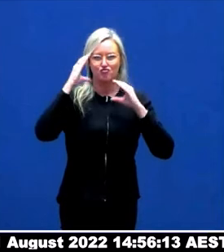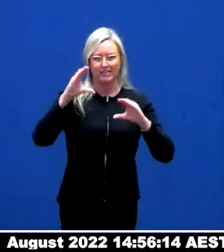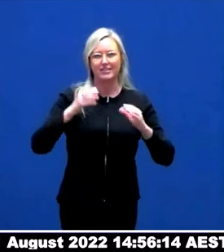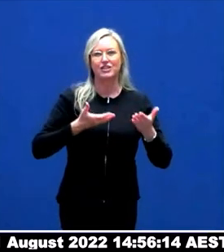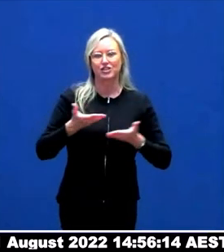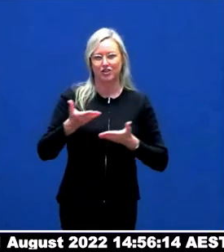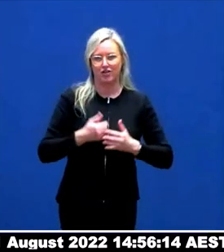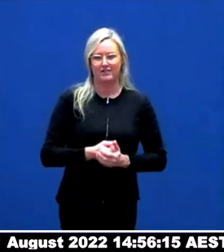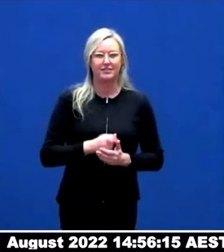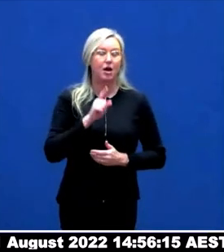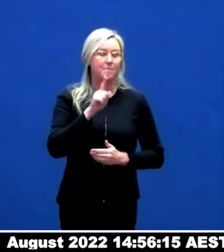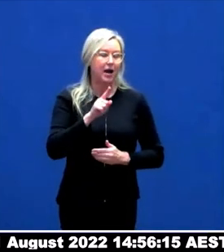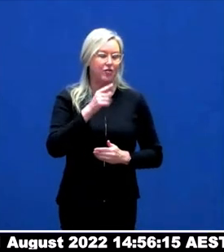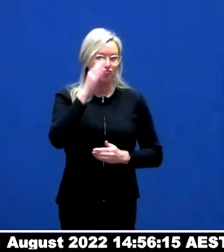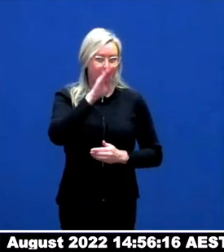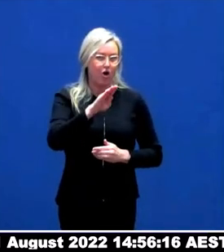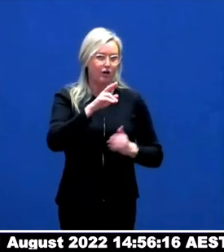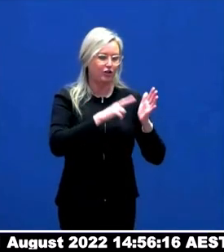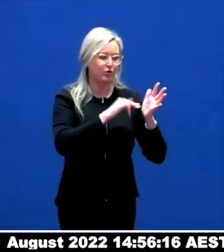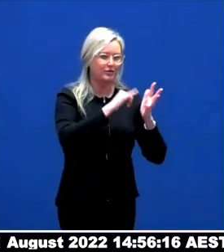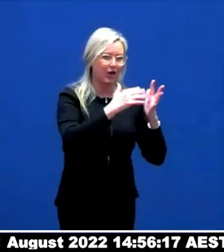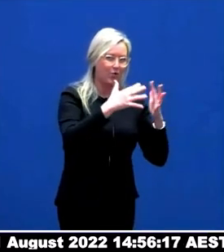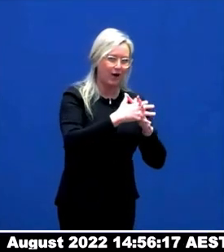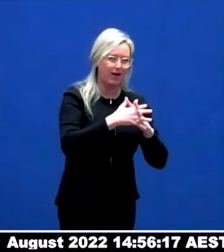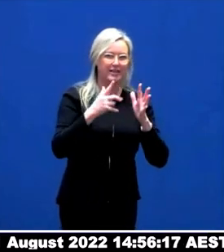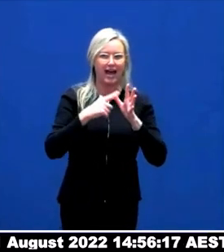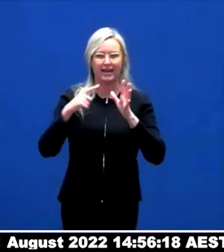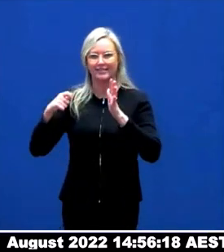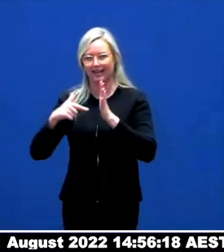New South Wales and the ACT and that Supported Residential Services are a